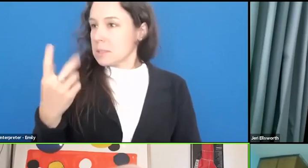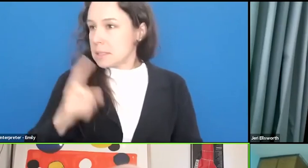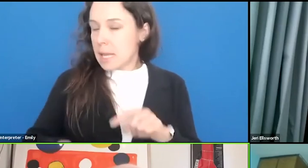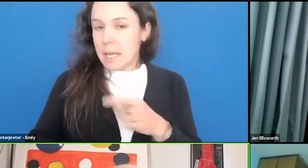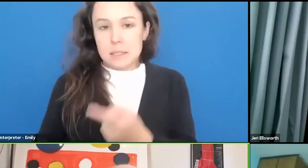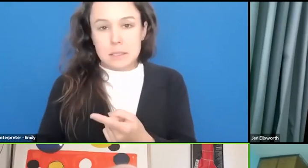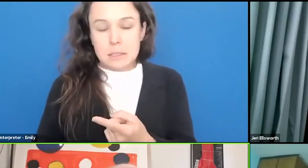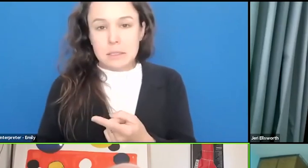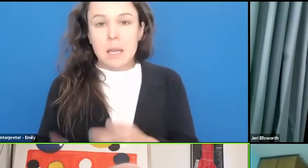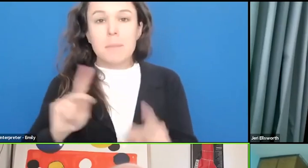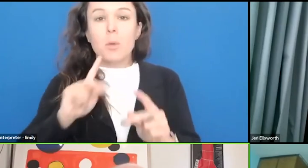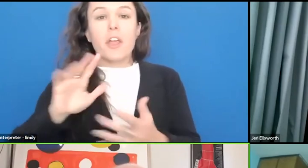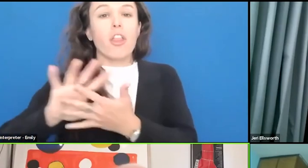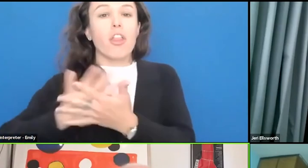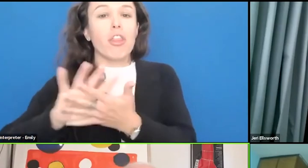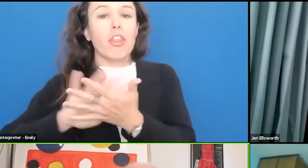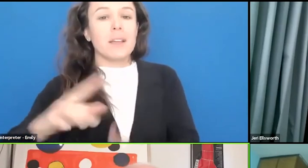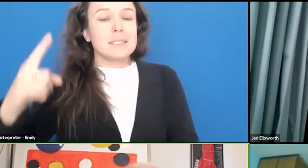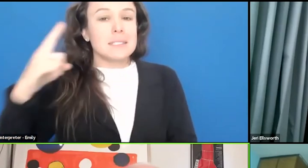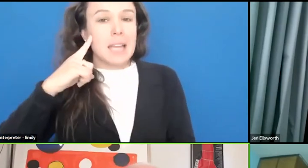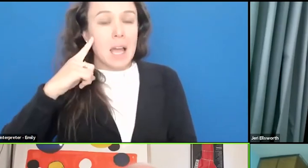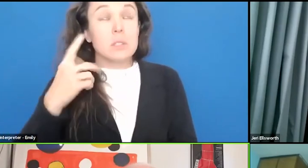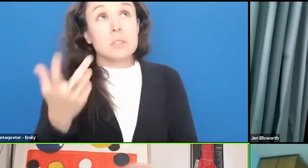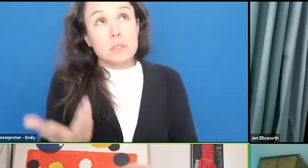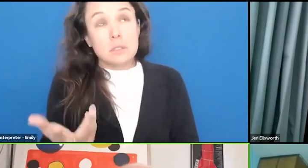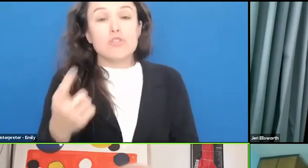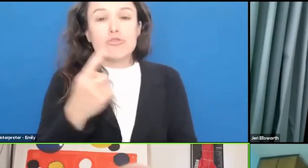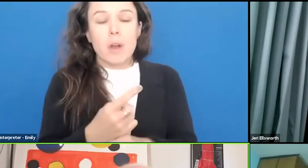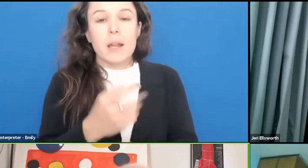it's muffling the sounds coming from their mode, and yes there is some high-frequency attenuation,